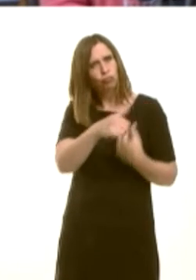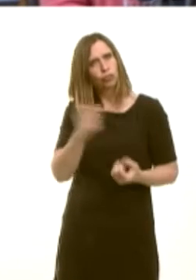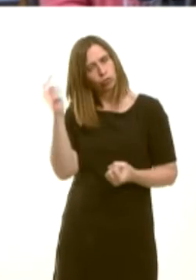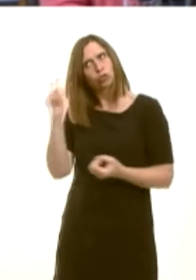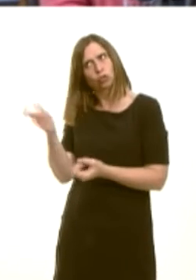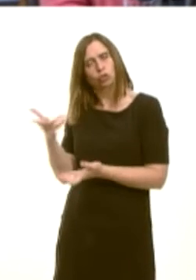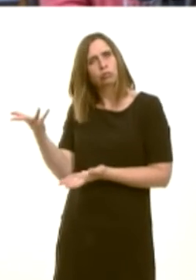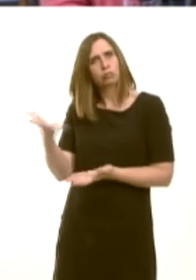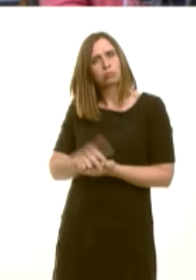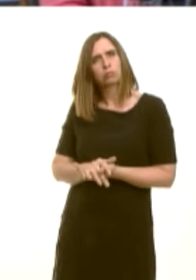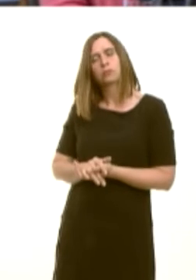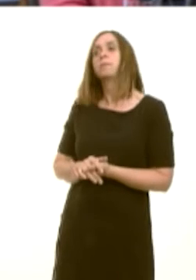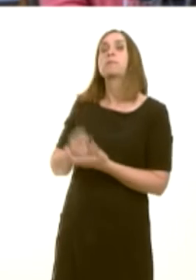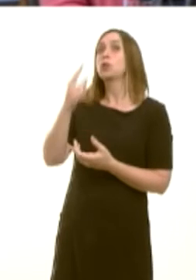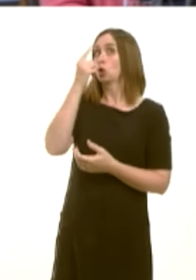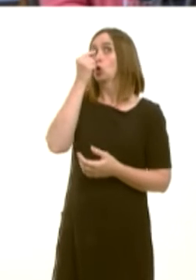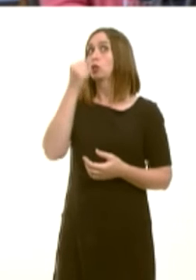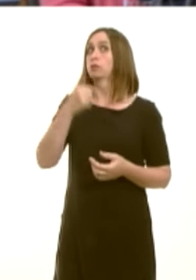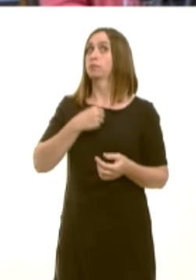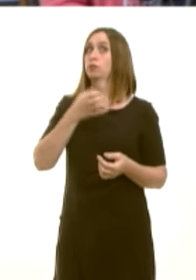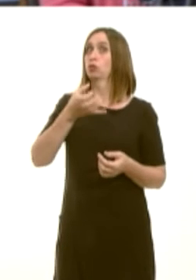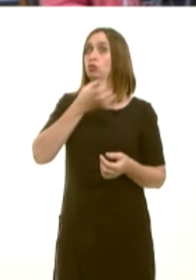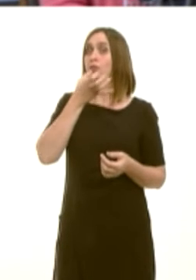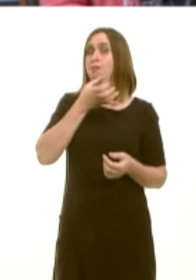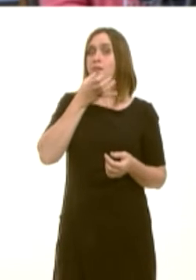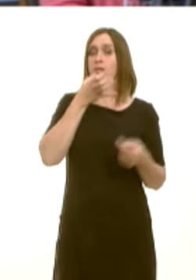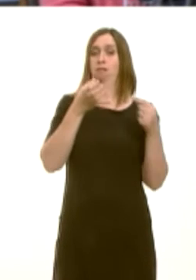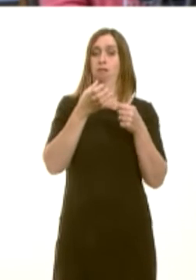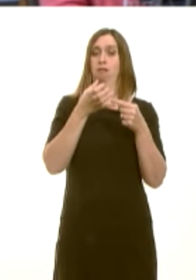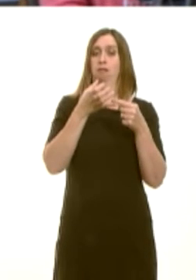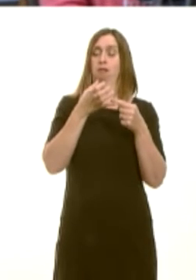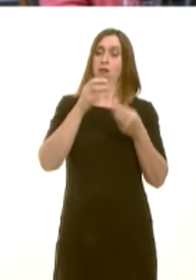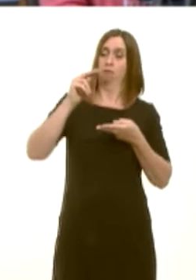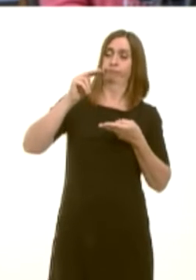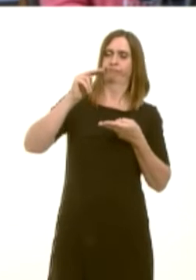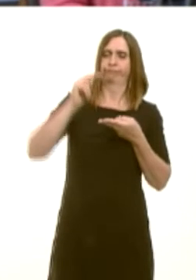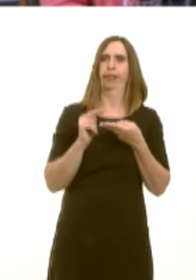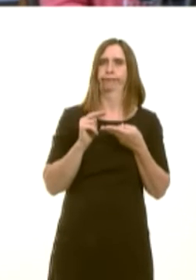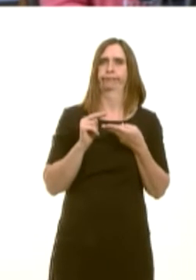we could, indeed, reduce the drink-drive limit in Wales, and I suspect thereíd be a majority